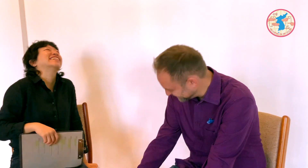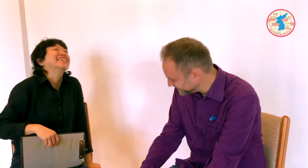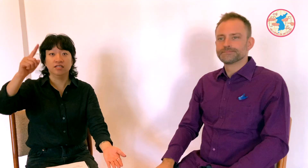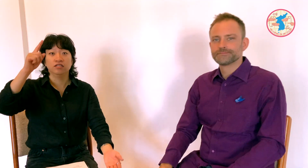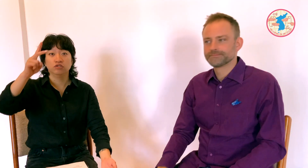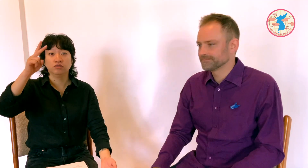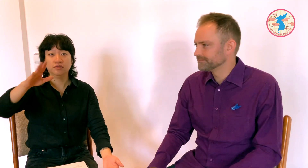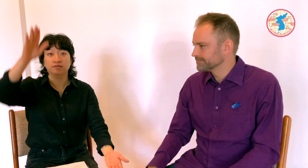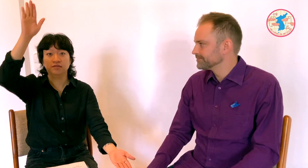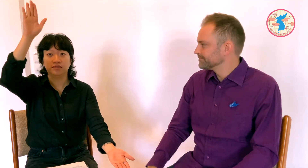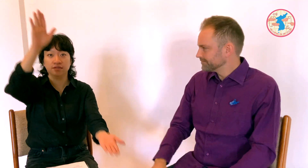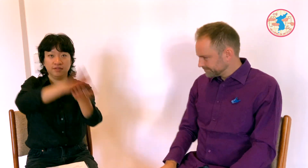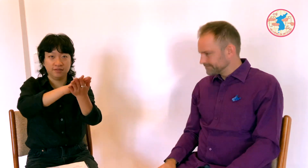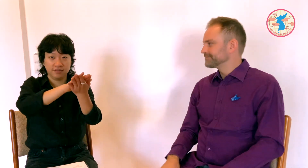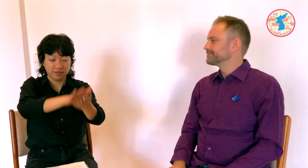3, 2, 1 and... let's go!